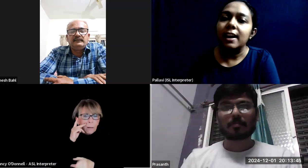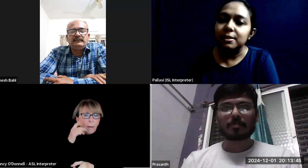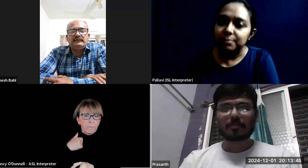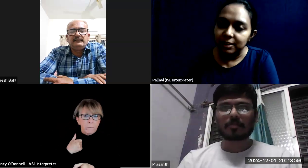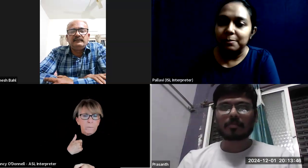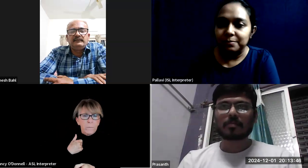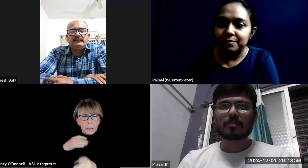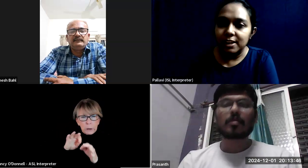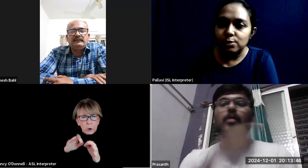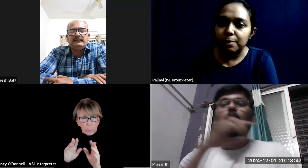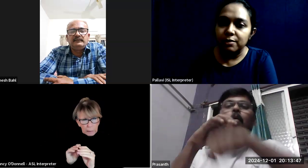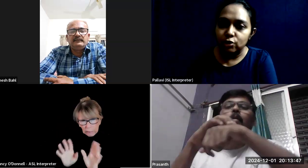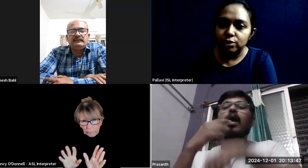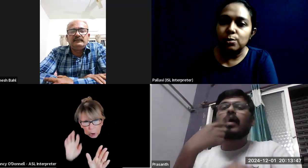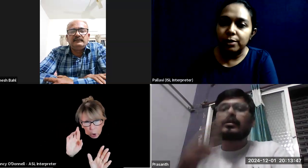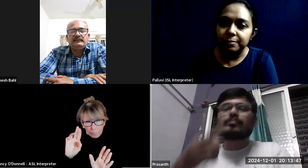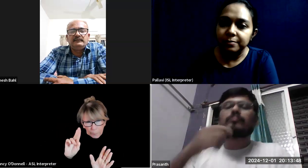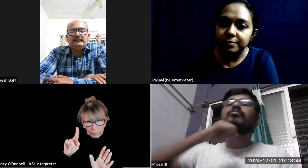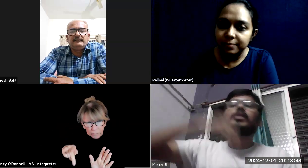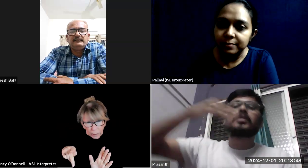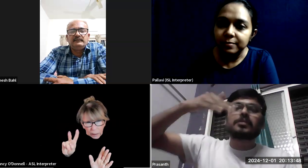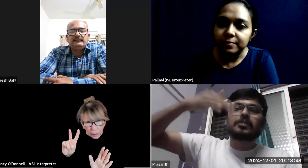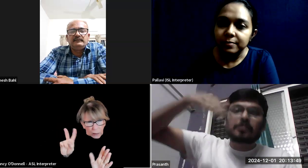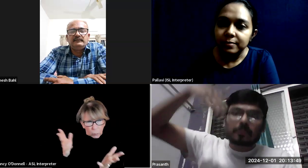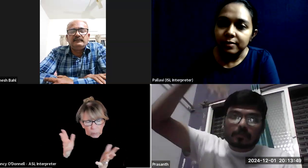And yeah, that's why my vision is going.